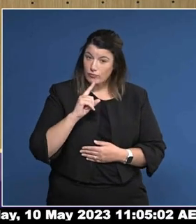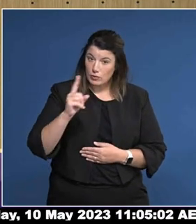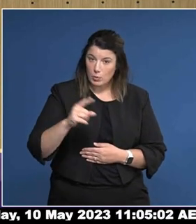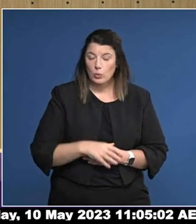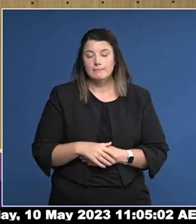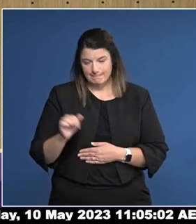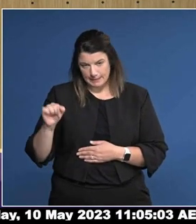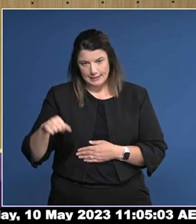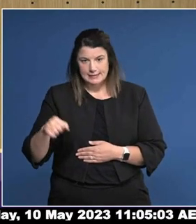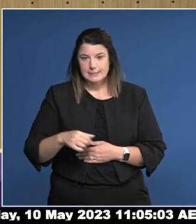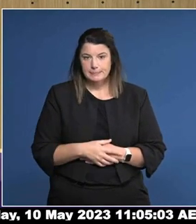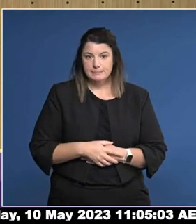That's a failing, isn't it?